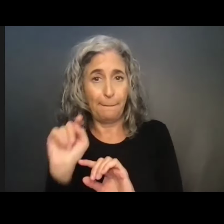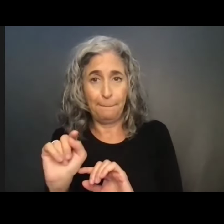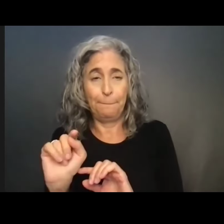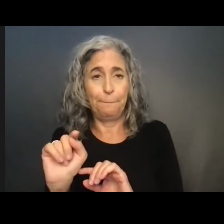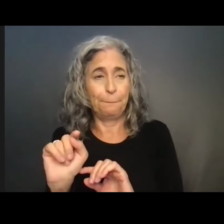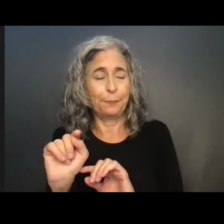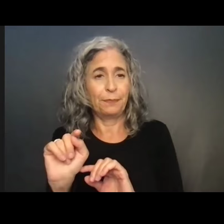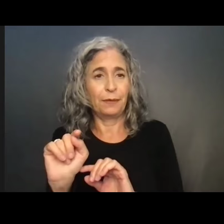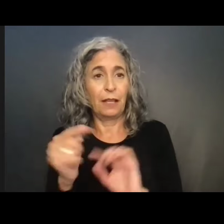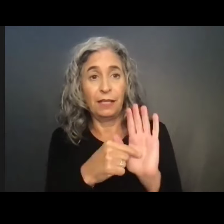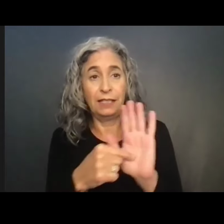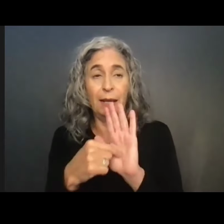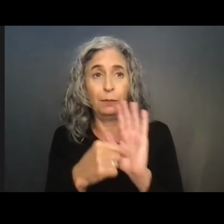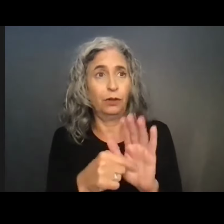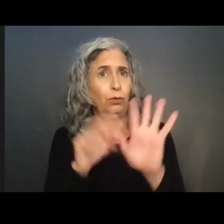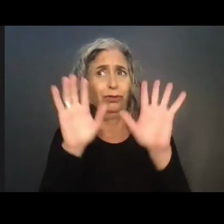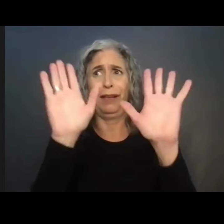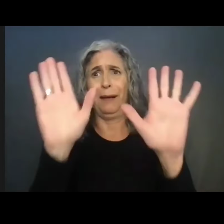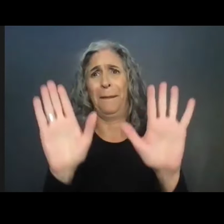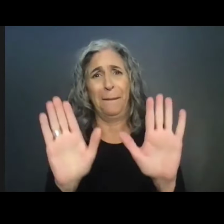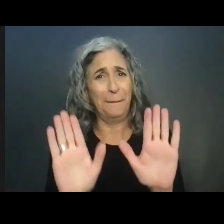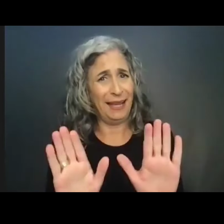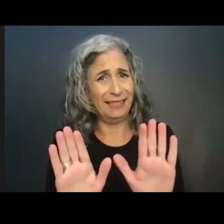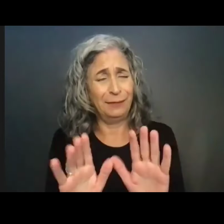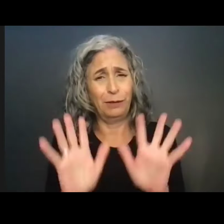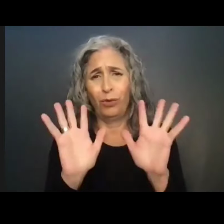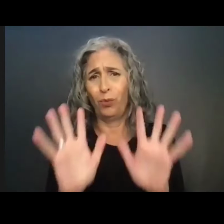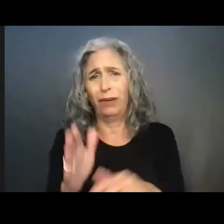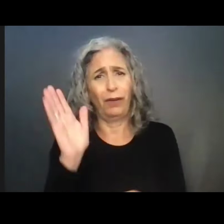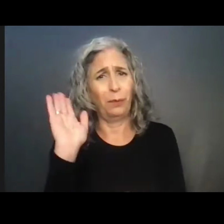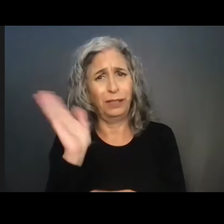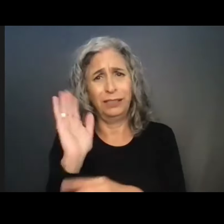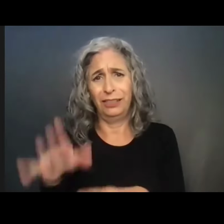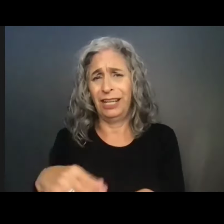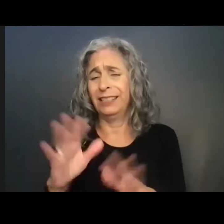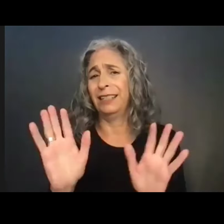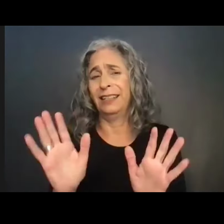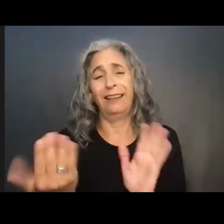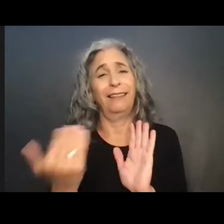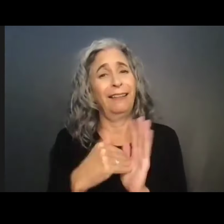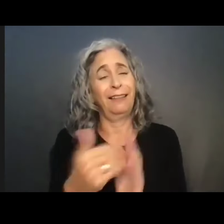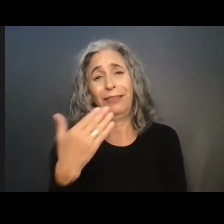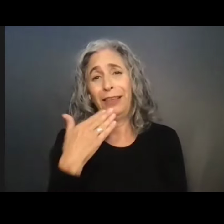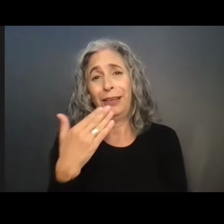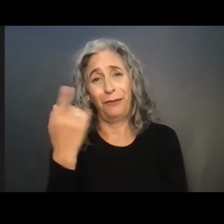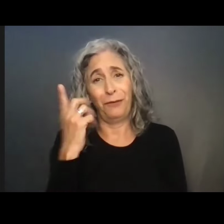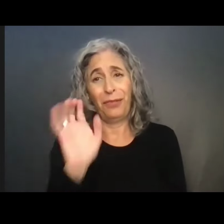demonstration was amazing and it's been a great presentation. So once again, we want to thank you